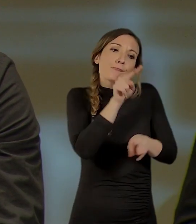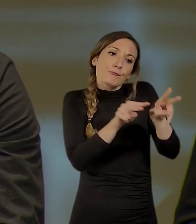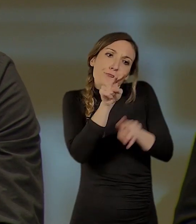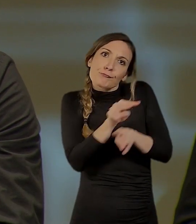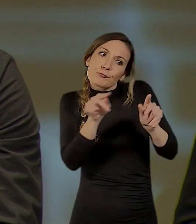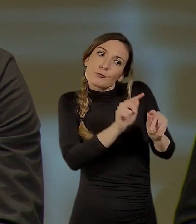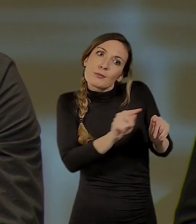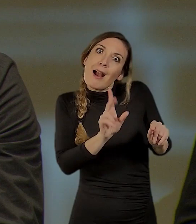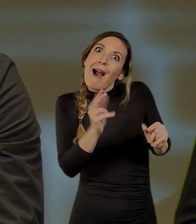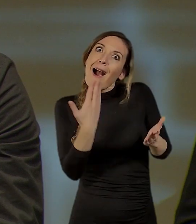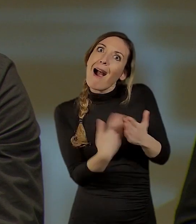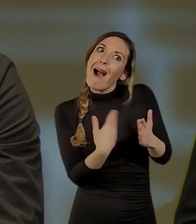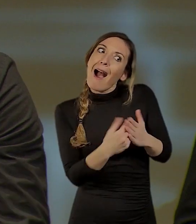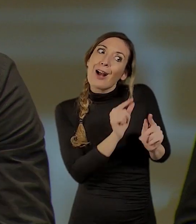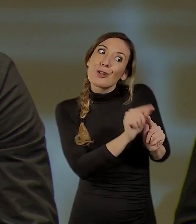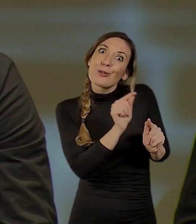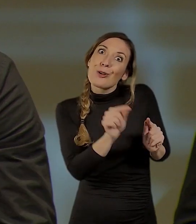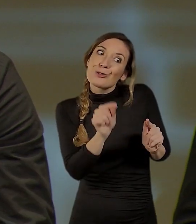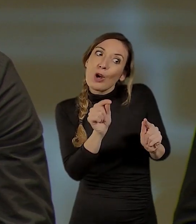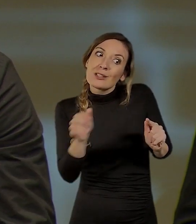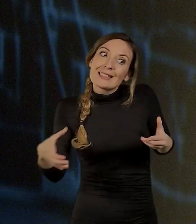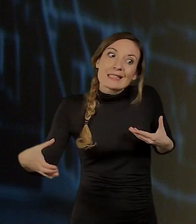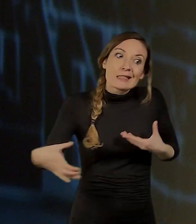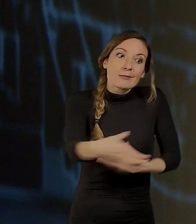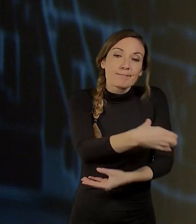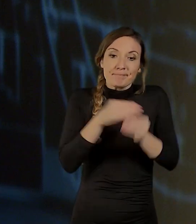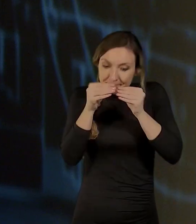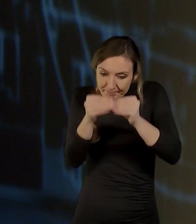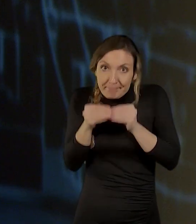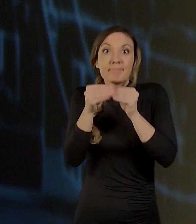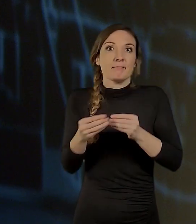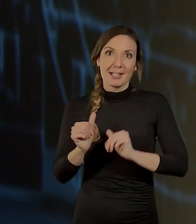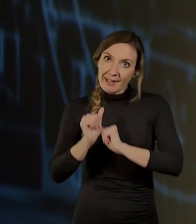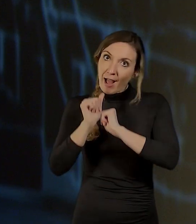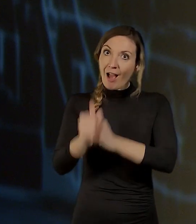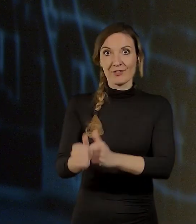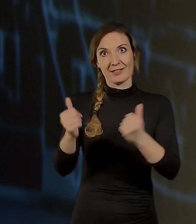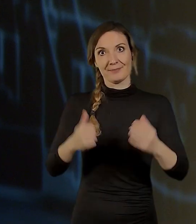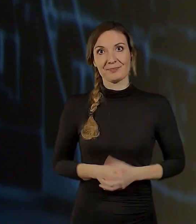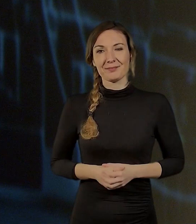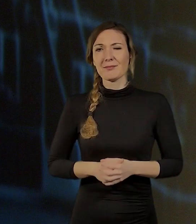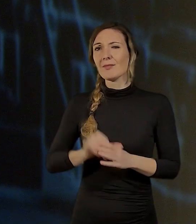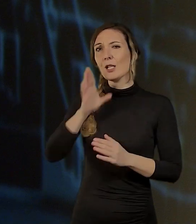Maybe Mr. Dušta. So that we can see an overview of the area so that we have it behind us. I'll possibly hand over the presenter here